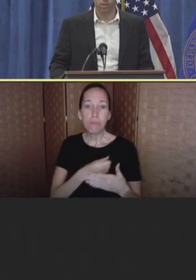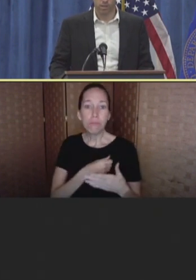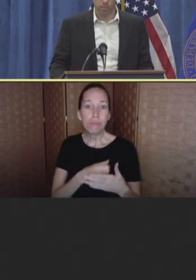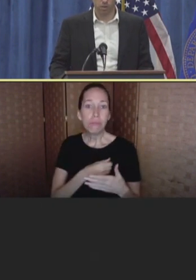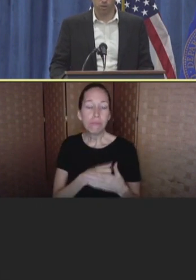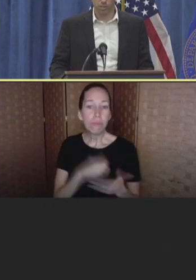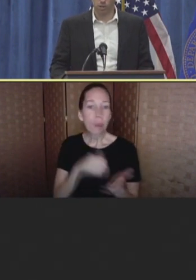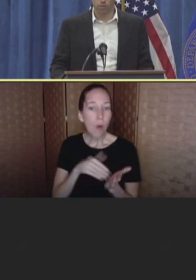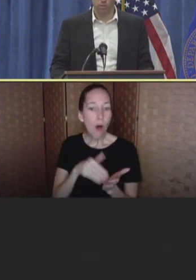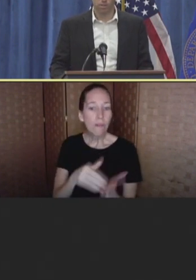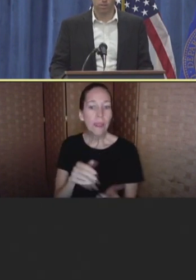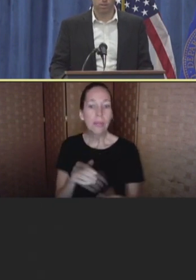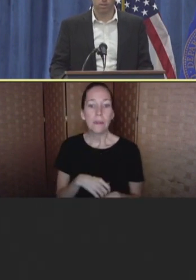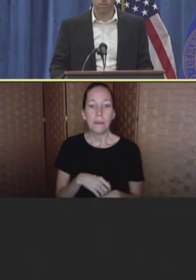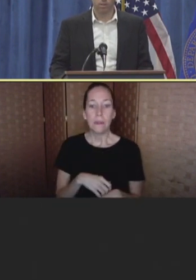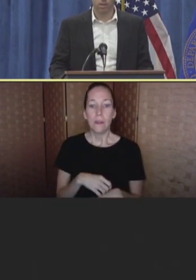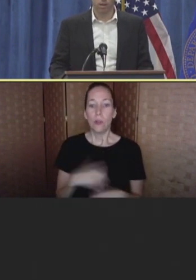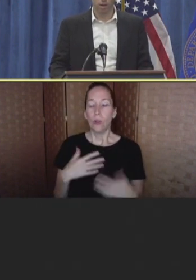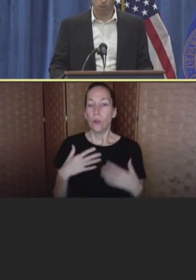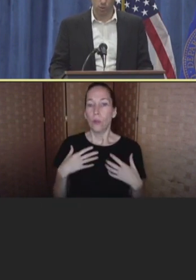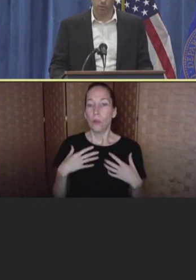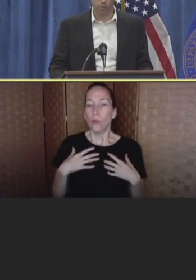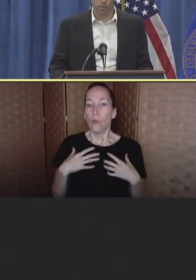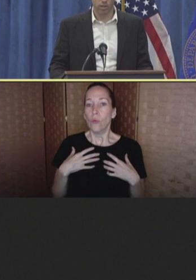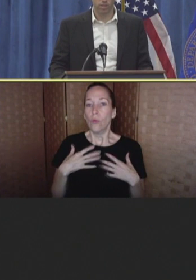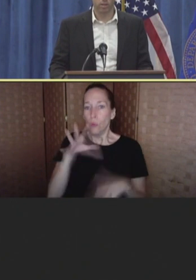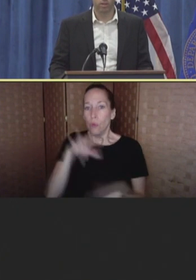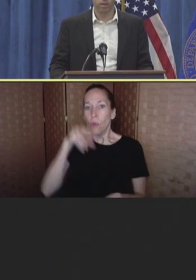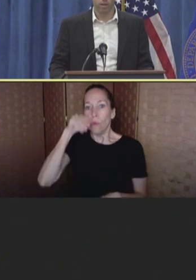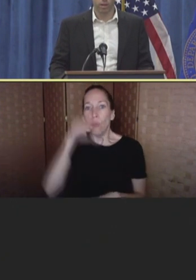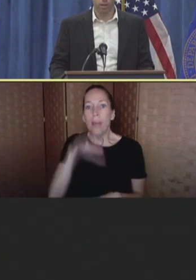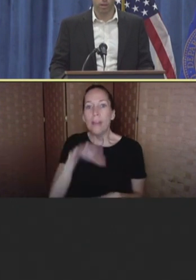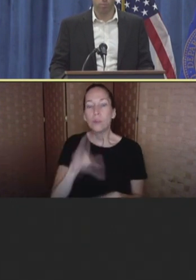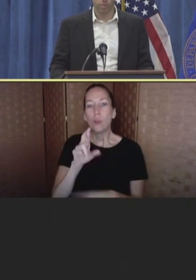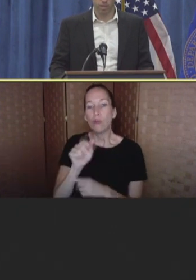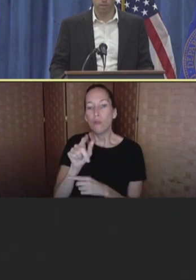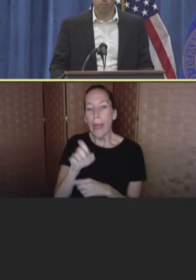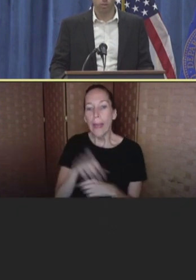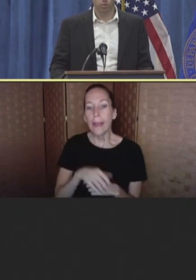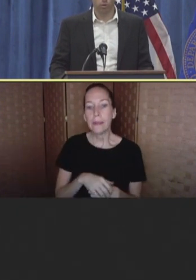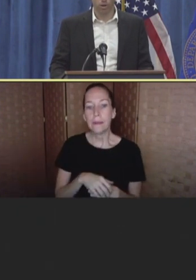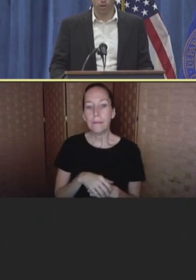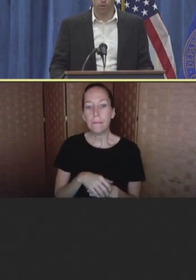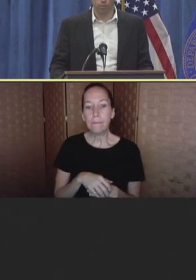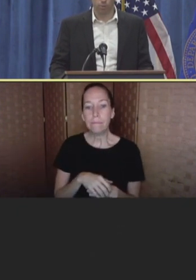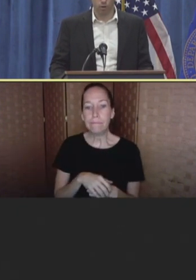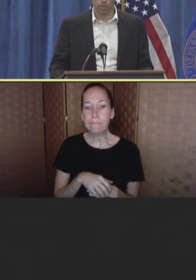systemic vascular resistance, heart rate variability, and skin temperature, and other parameters